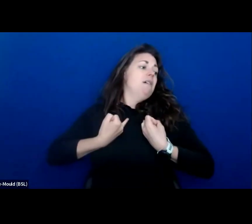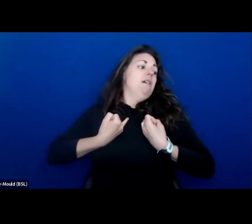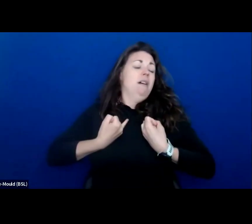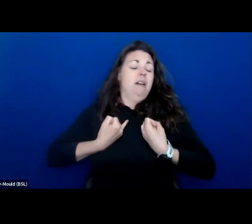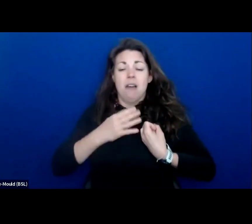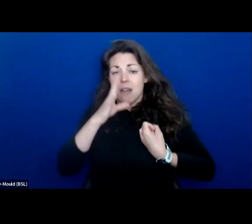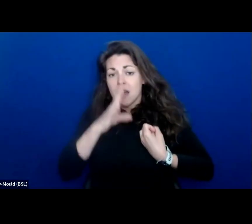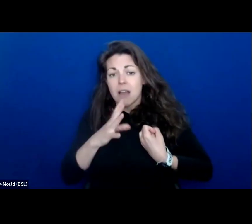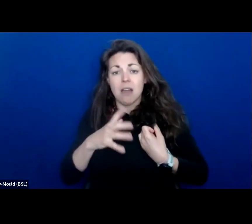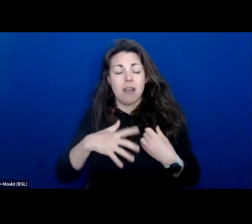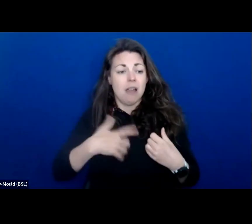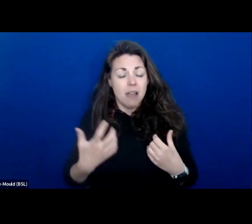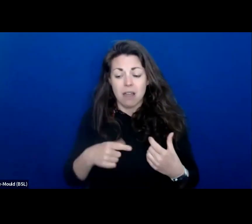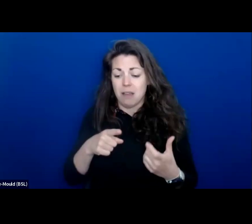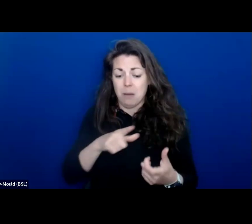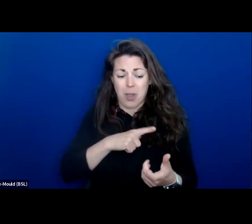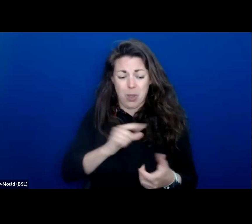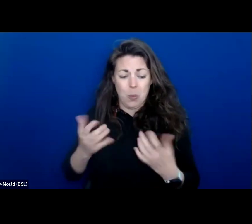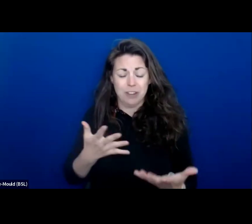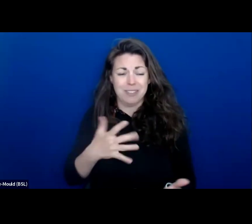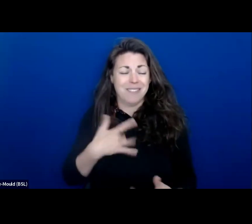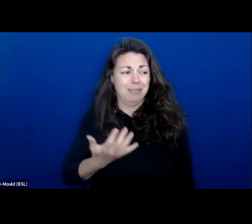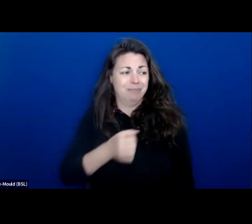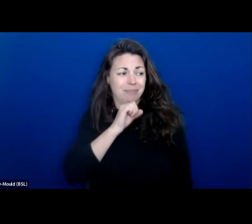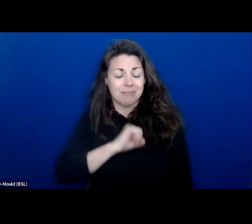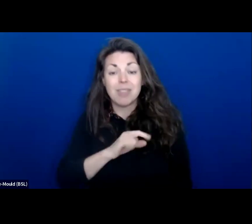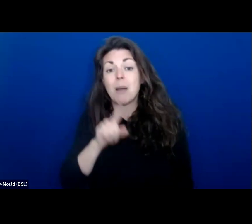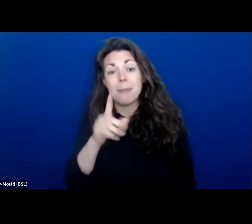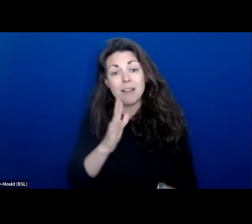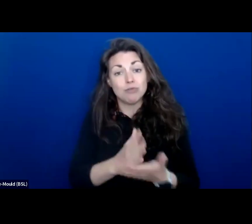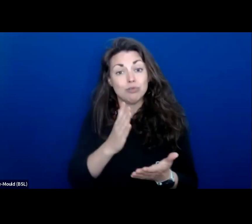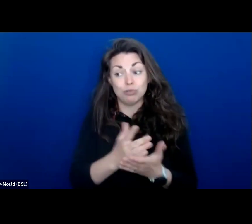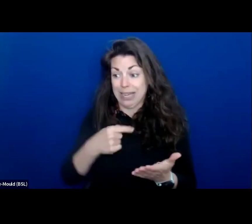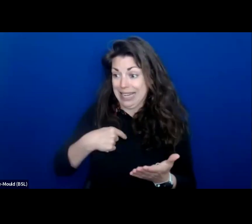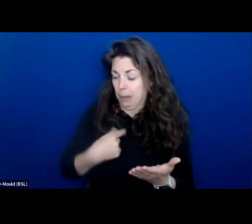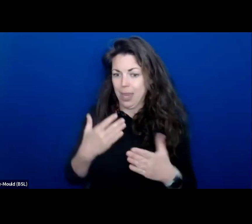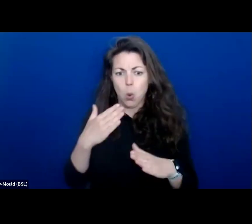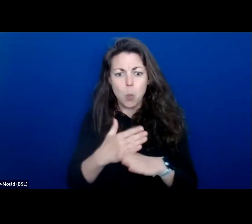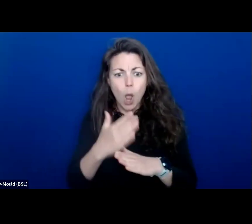earning a living and paying my bills and supporting myself. There's dignity in all types of work.